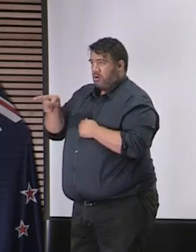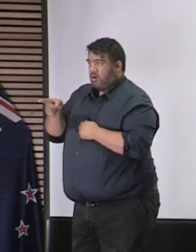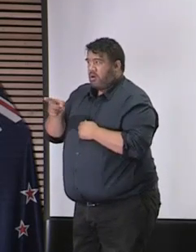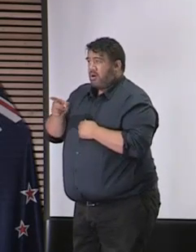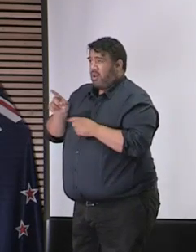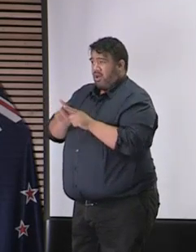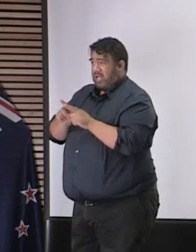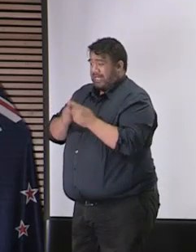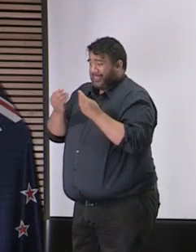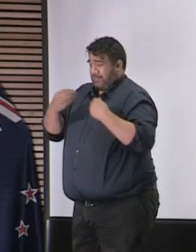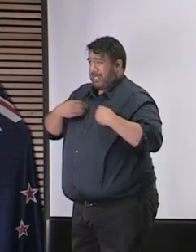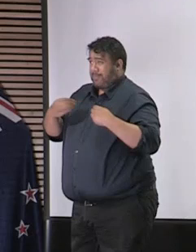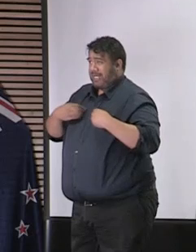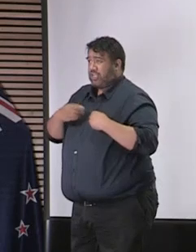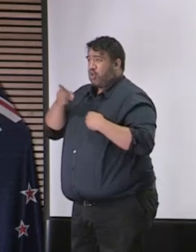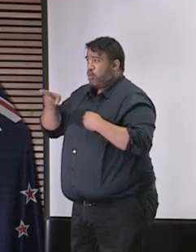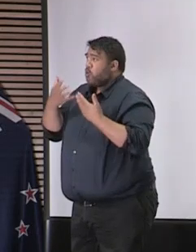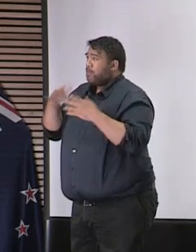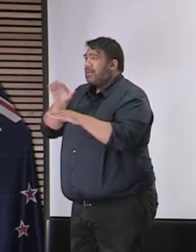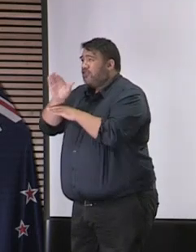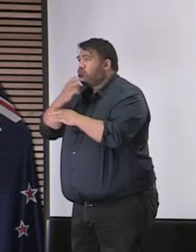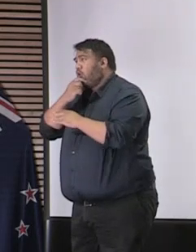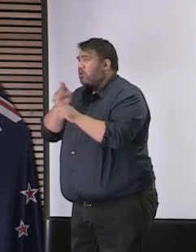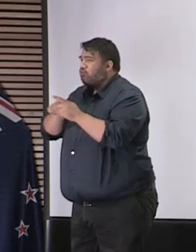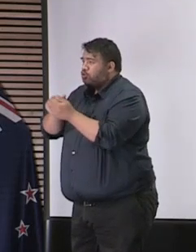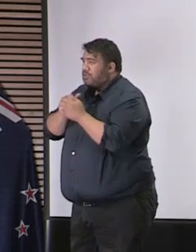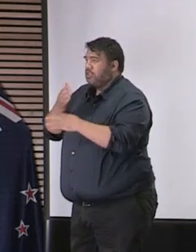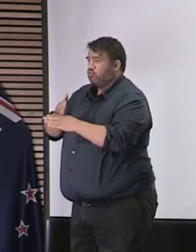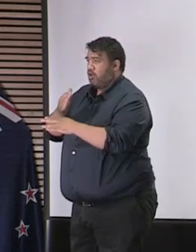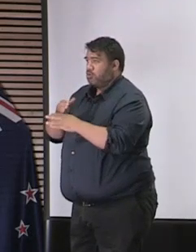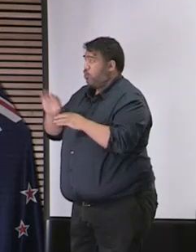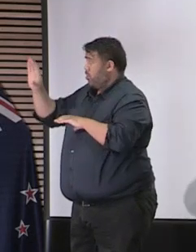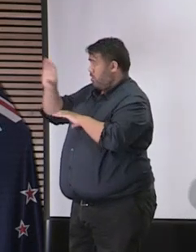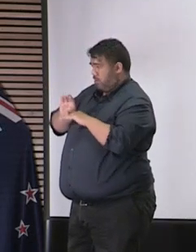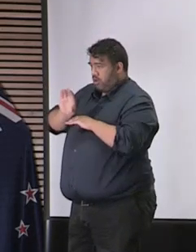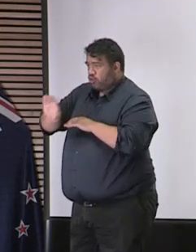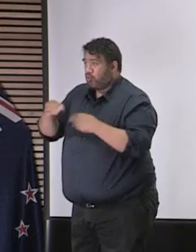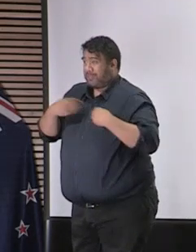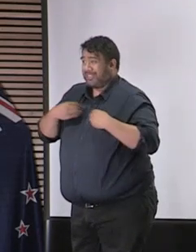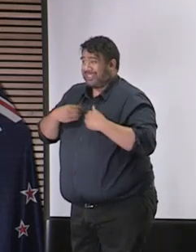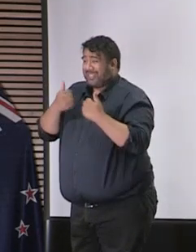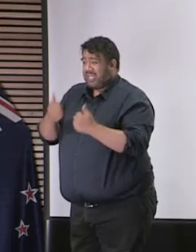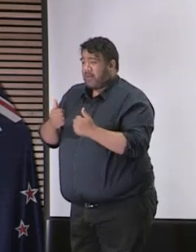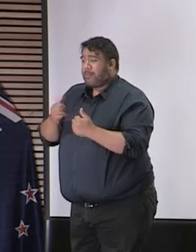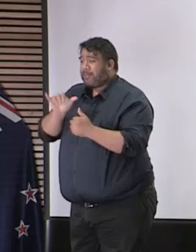Businesses are saying cash flow is the biggest killer for them and the wage subsidy can only do so much, are we